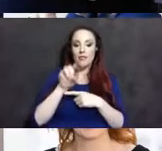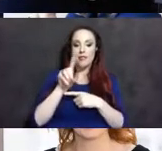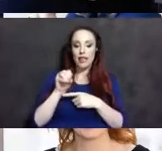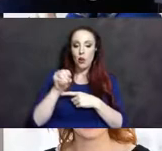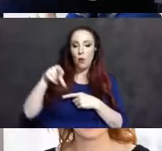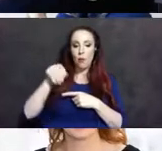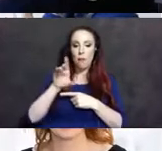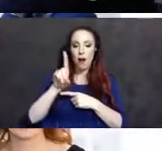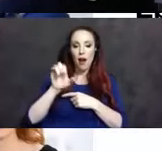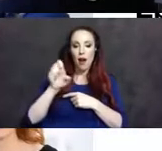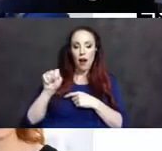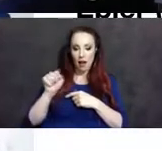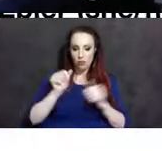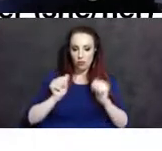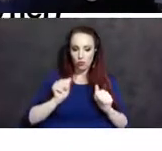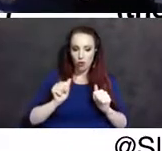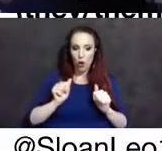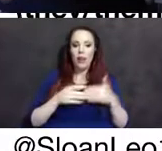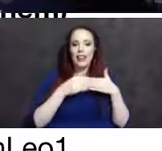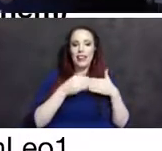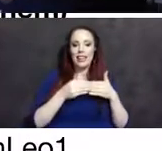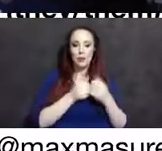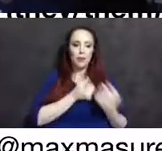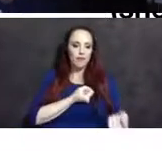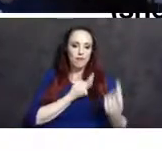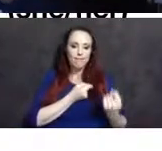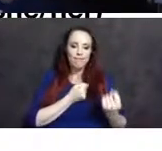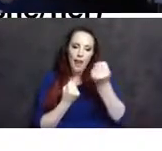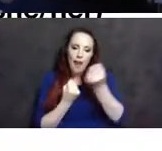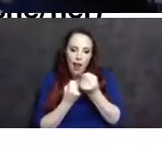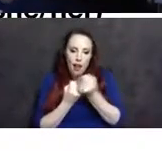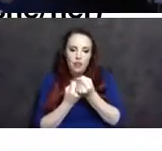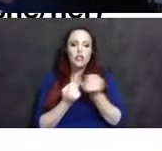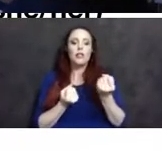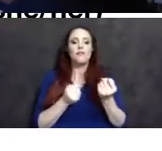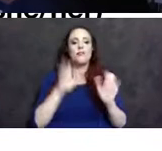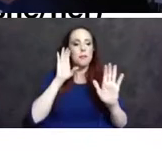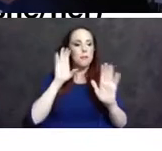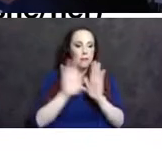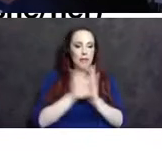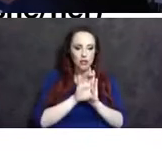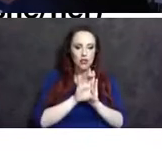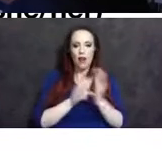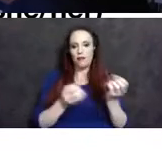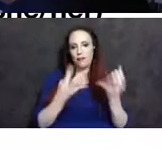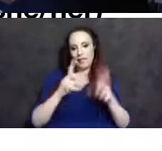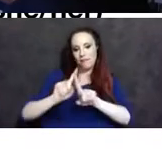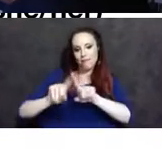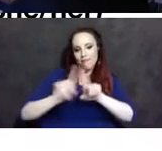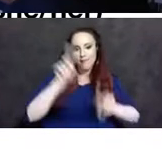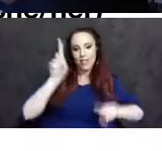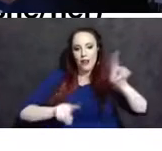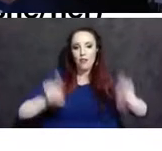a photo of many diverse people.